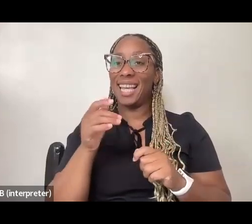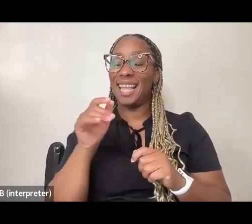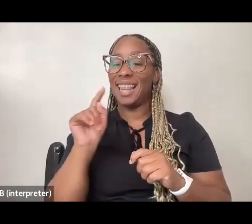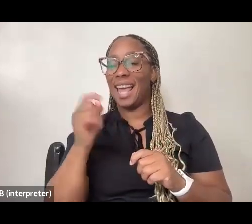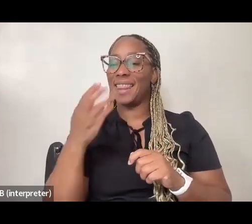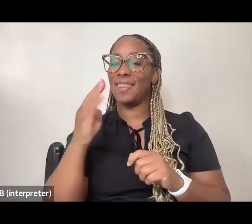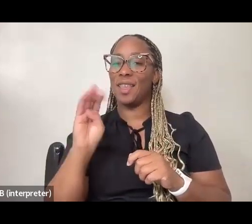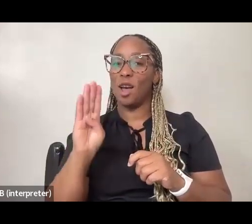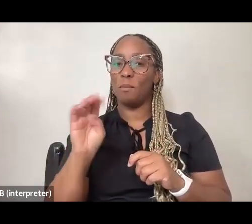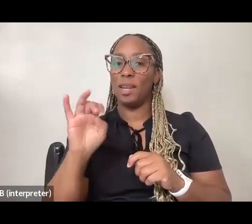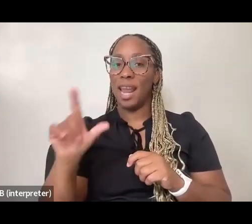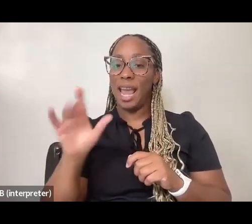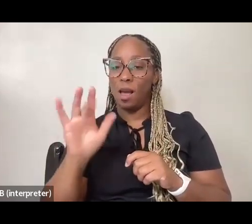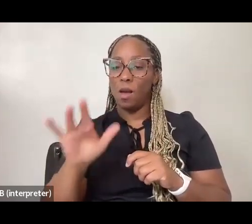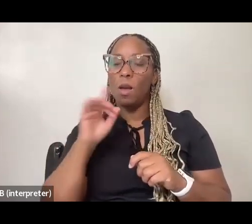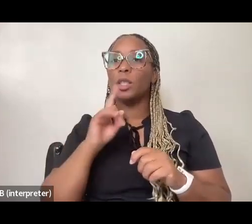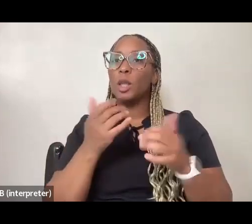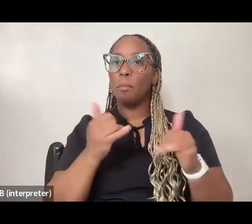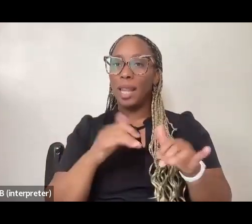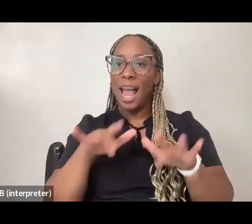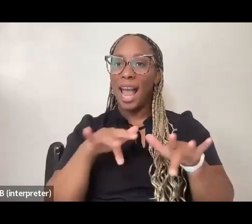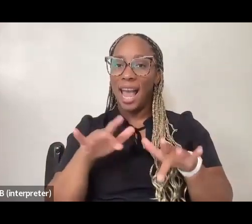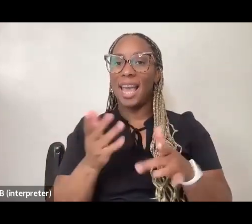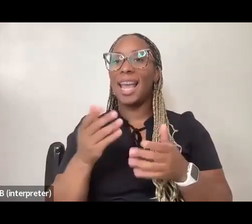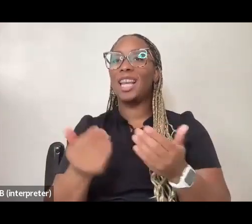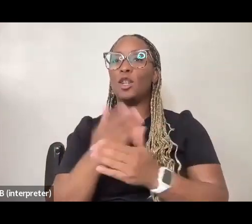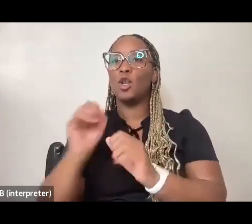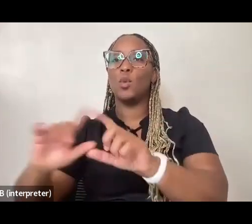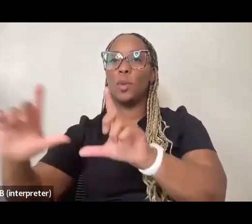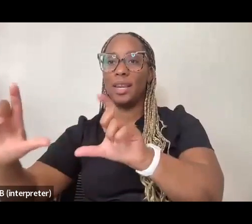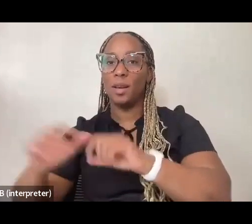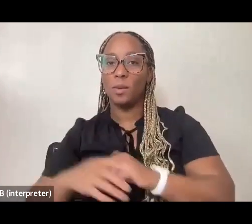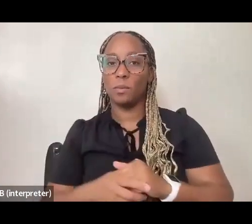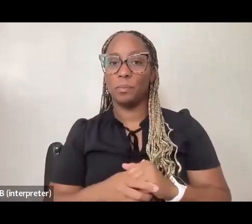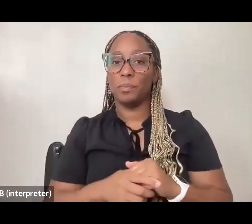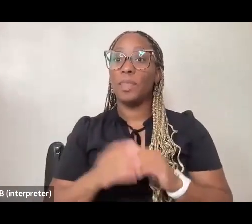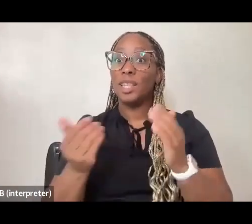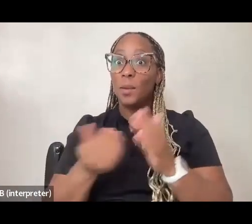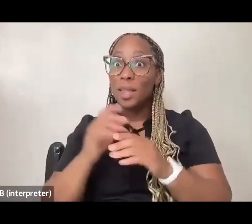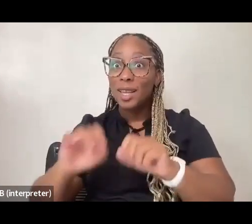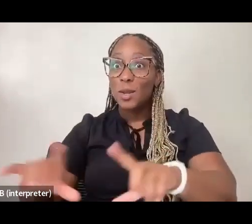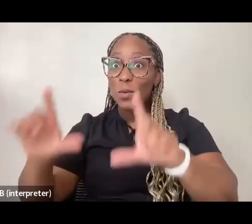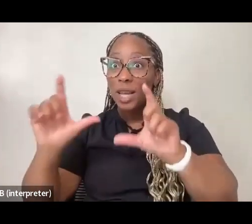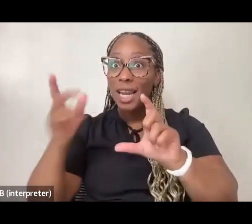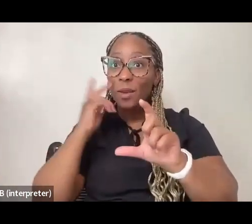allow you to play back or the recording in a new window. And the new window, your video will be on the left-hand side